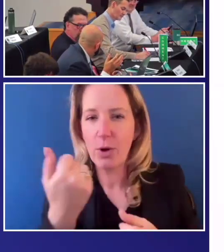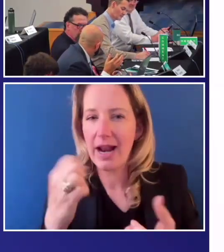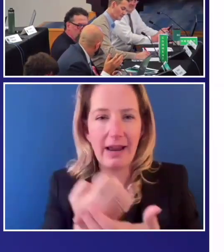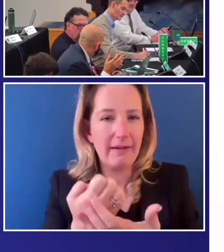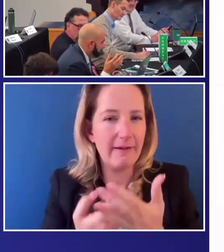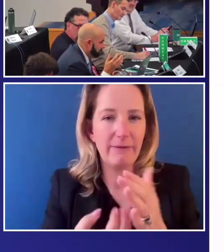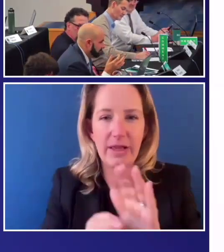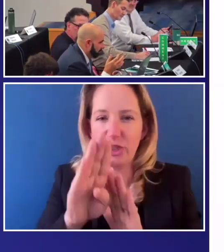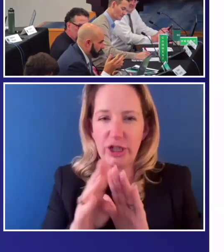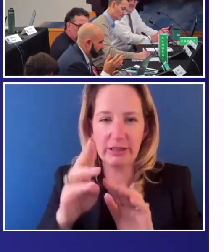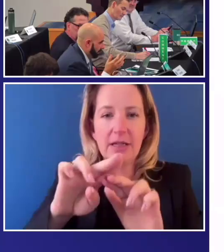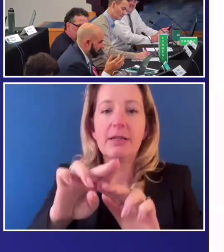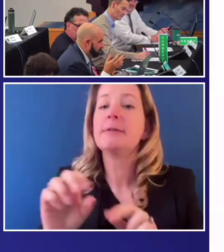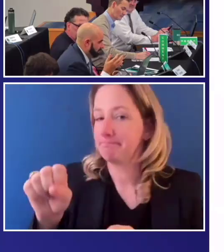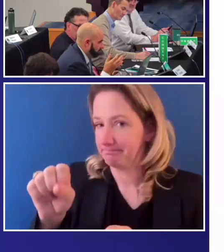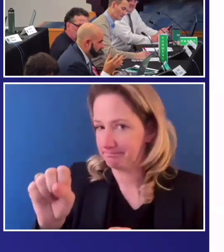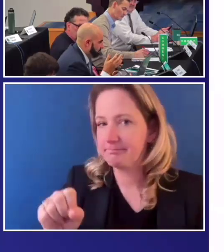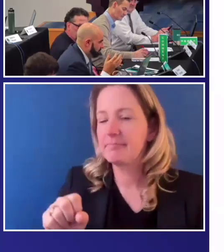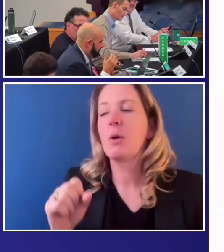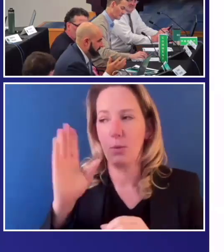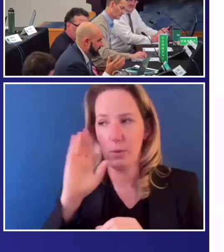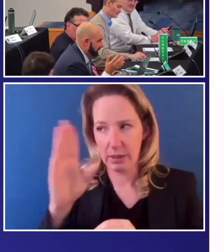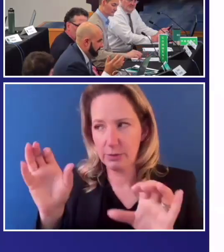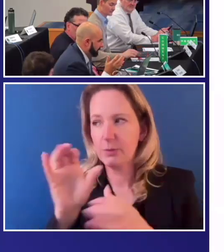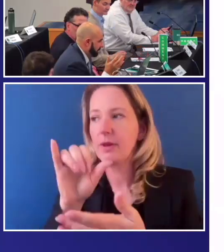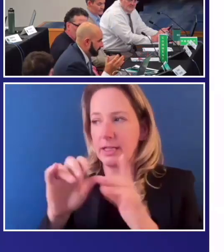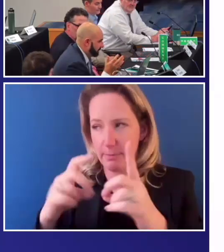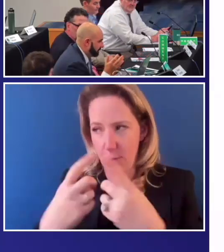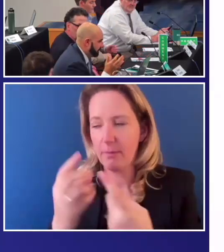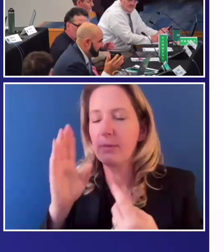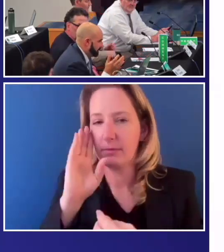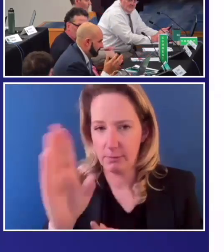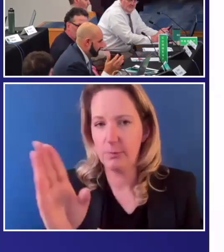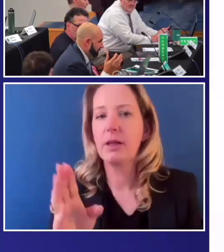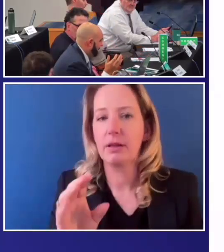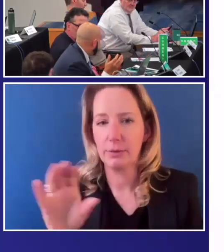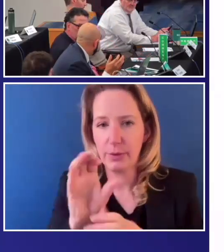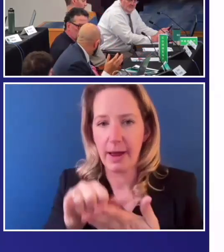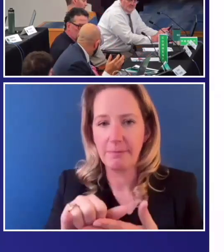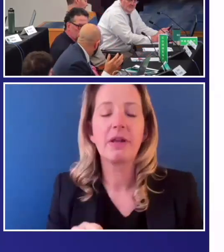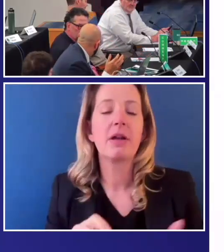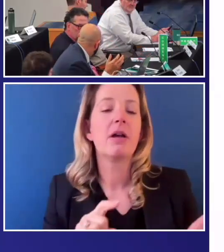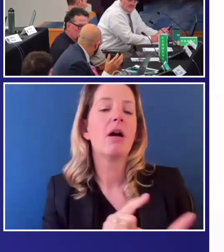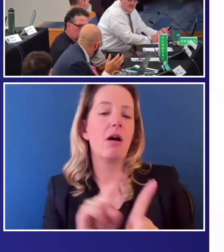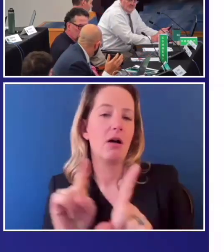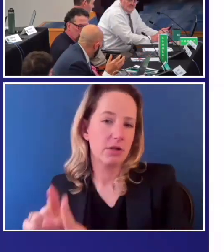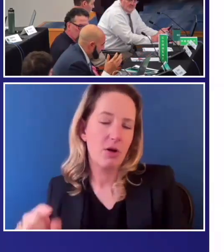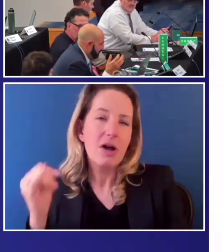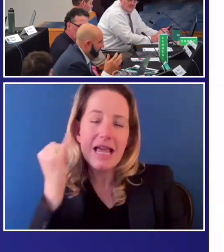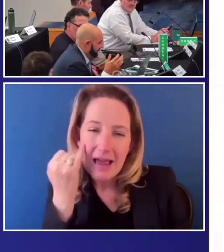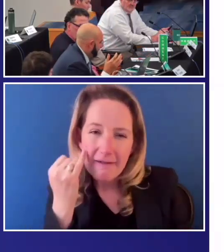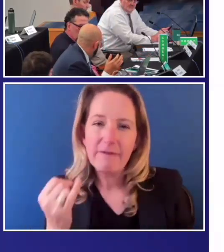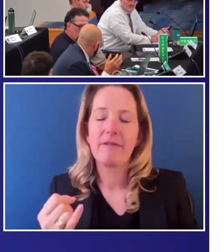significant cohort, we get to exemption. So the backdrop is as imperfect as it may